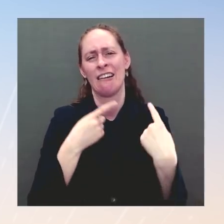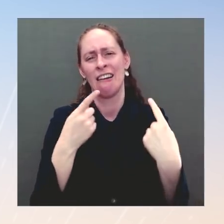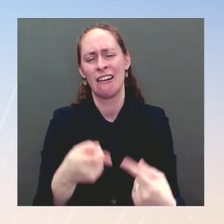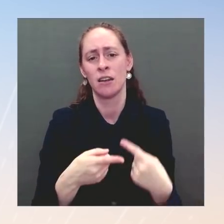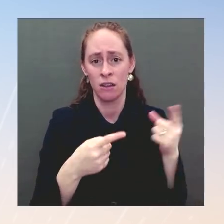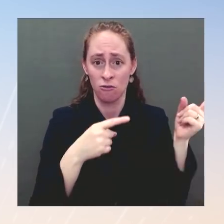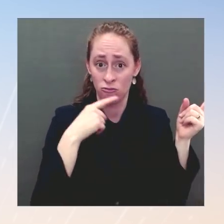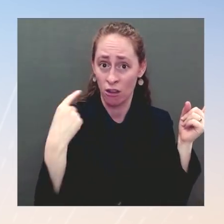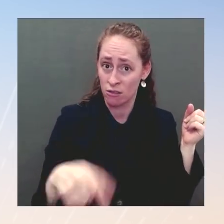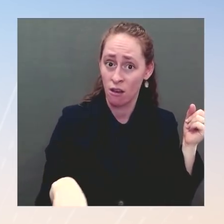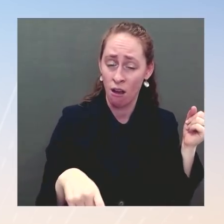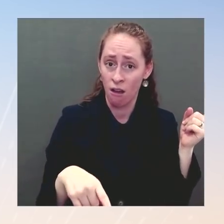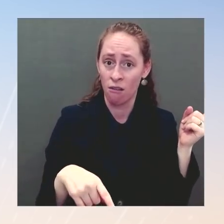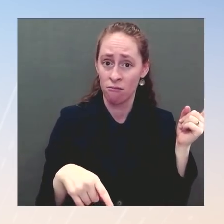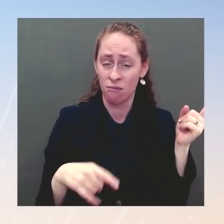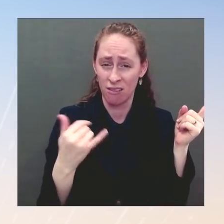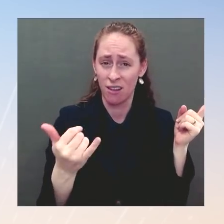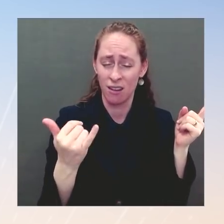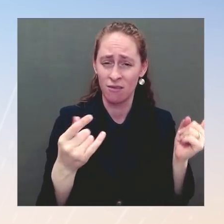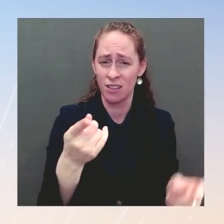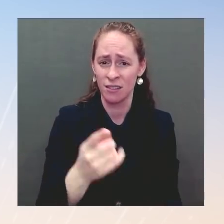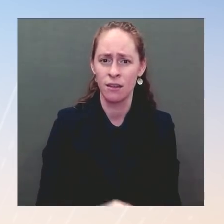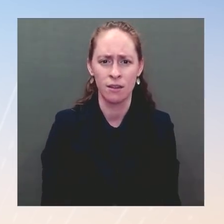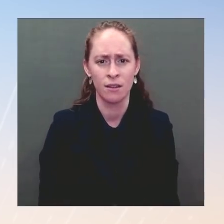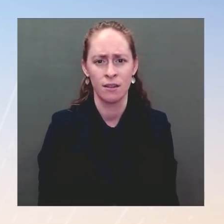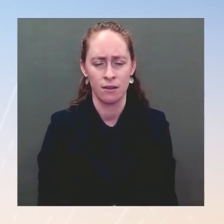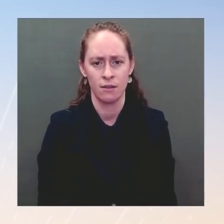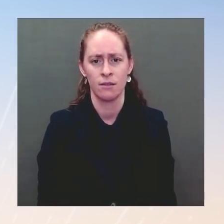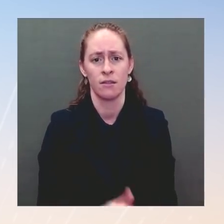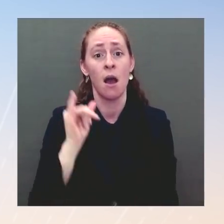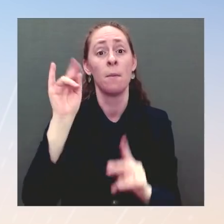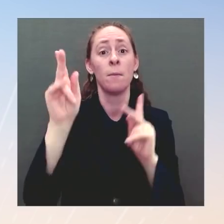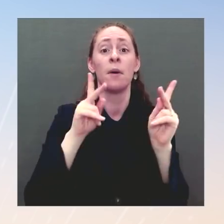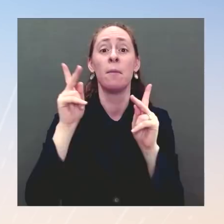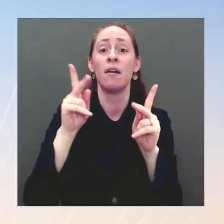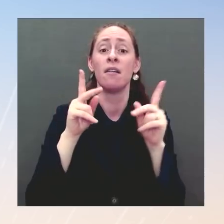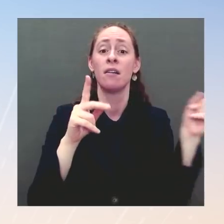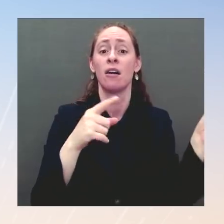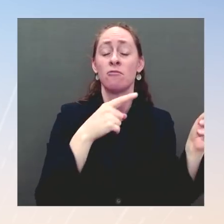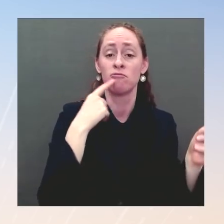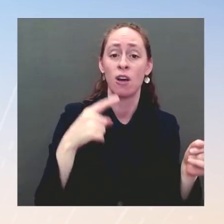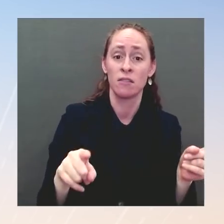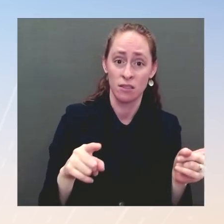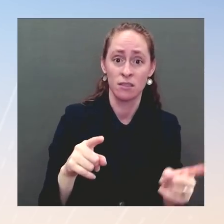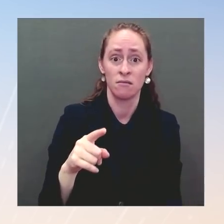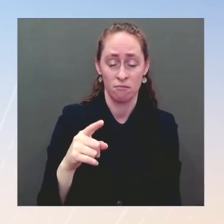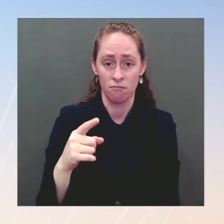are going to double. How high could they get here? Ms. Psaki: Well, I think, again, Peter, as I said to Weijia,